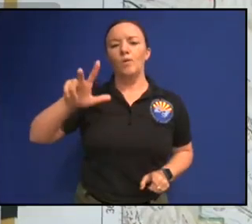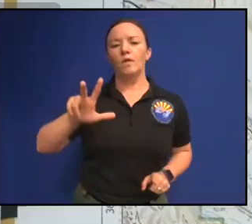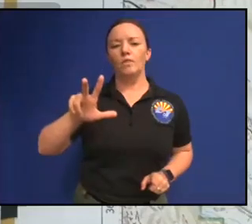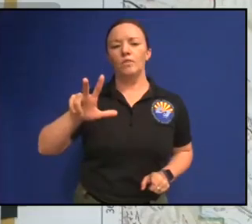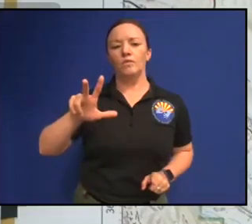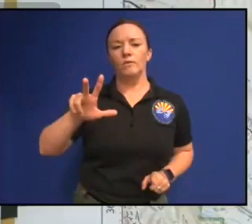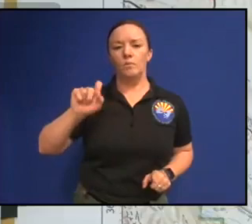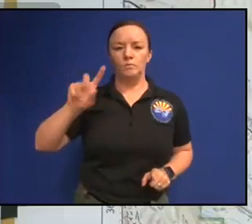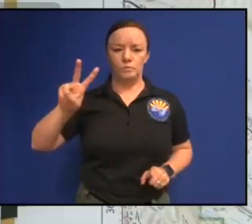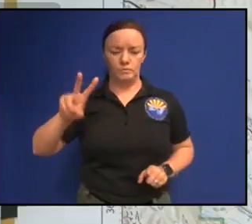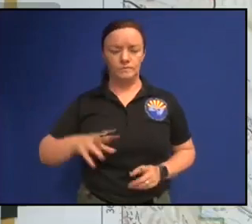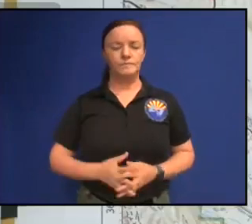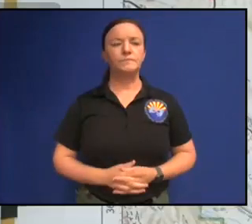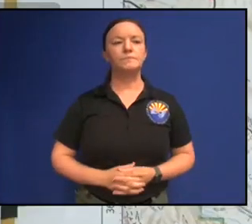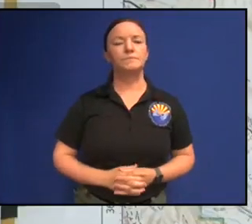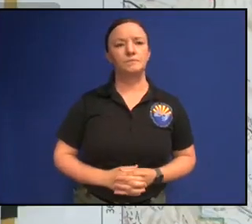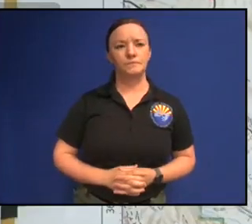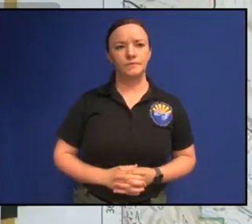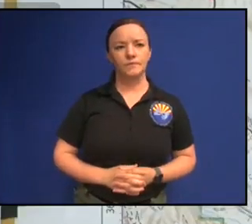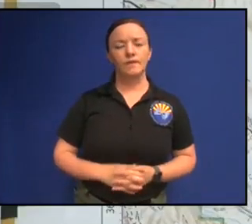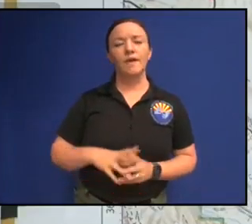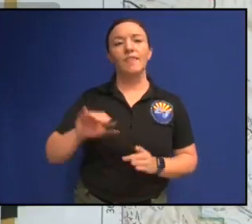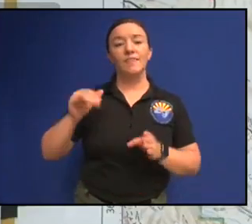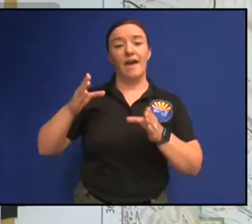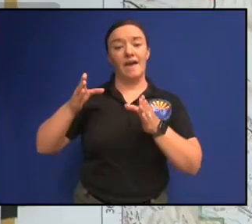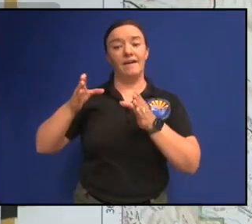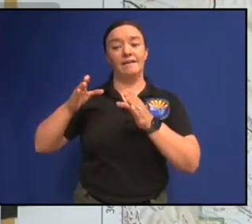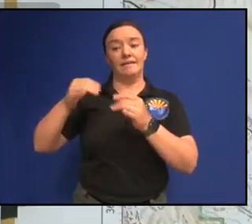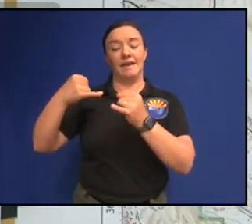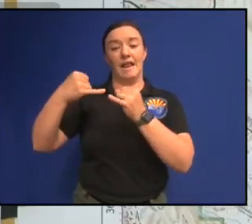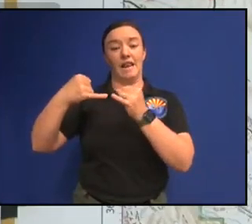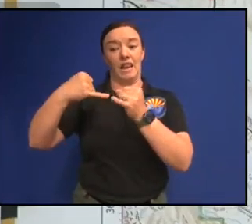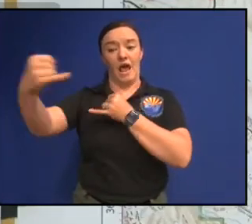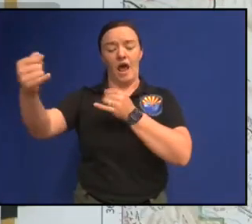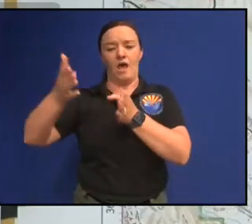SAFE PLACE FOR FIREFIGHTERS TO WORK FROM IN THE FUTURE.